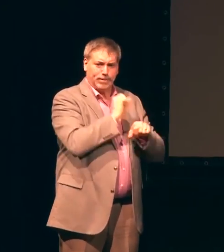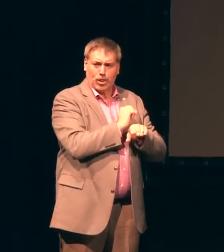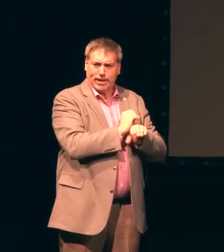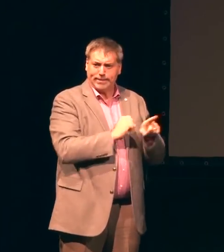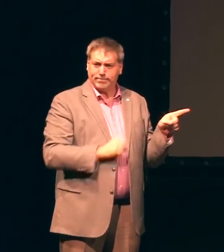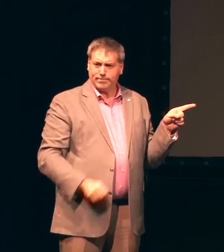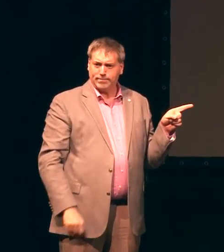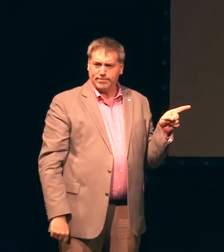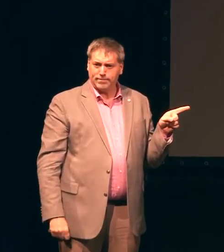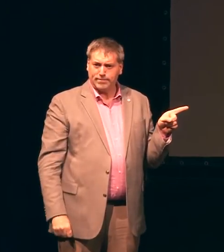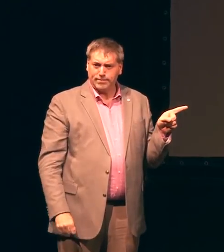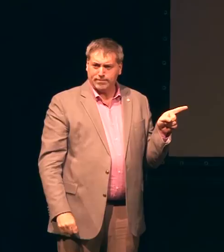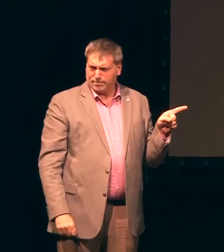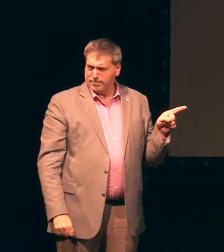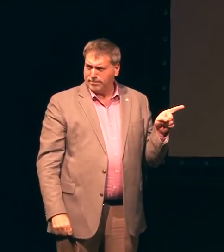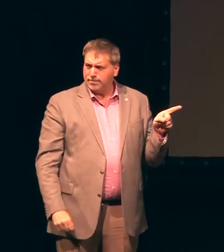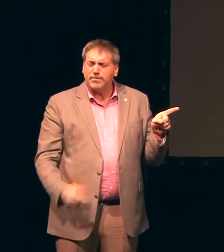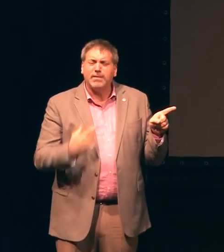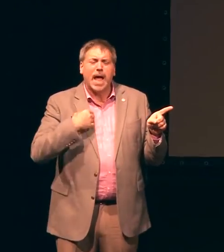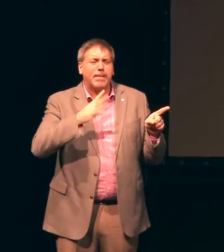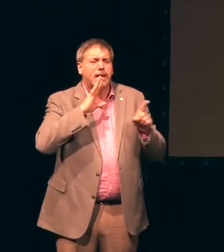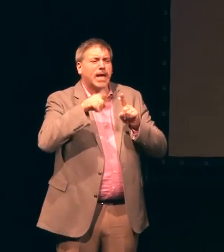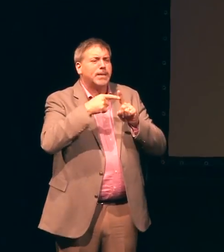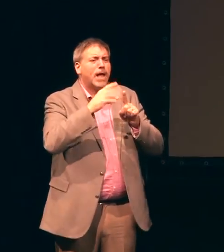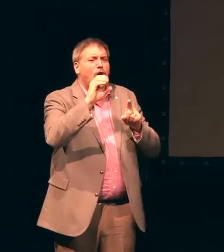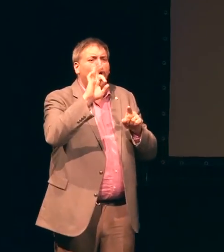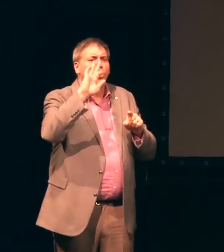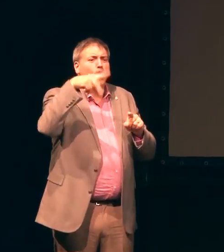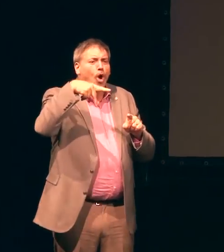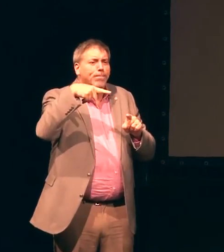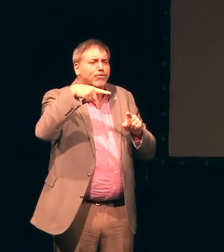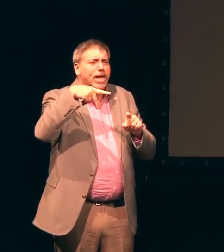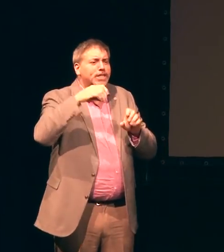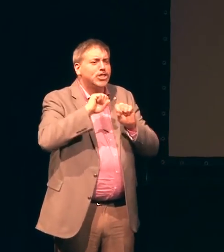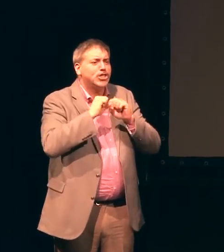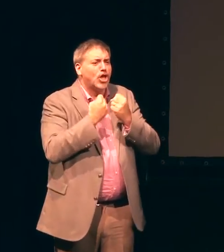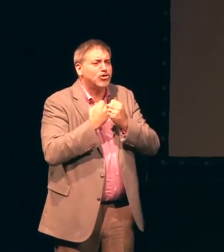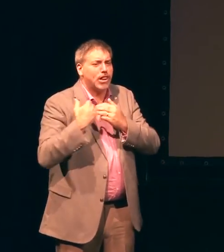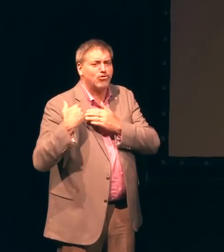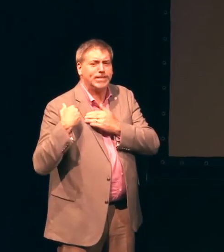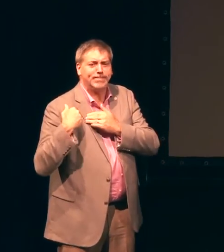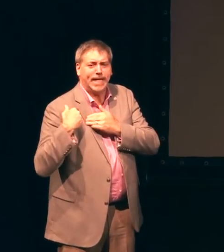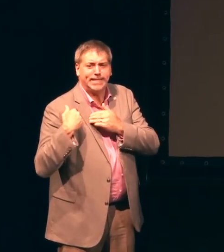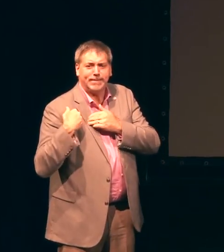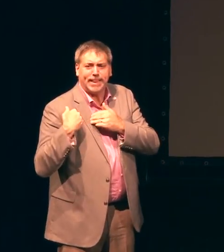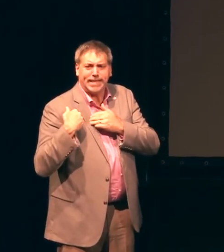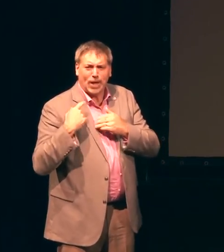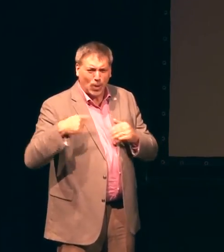they discriminate against Deaf workers. I'm talk